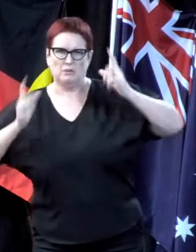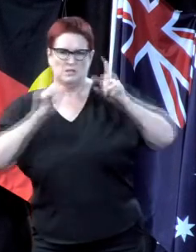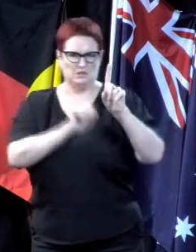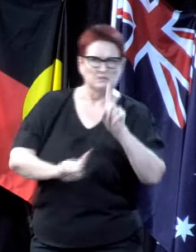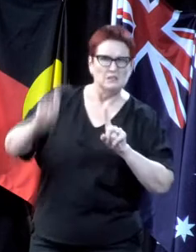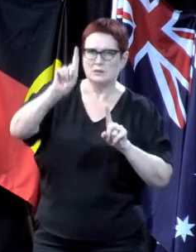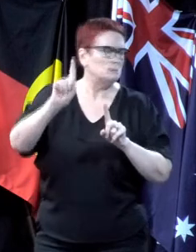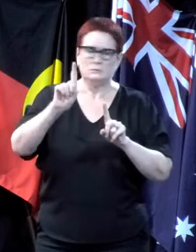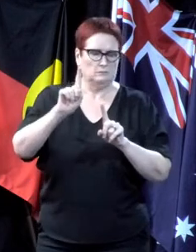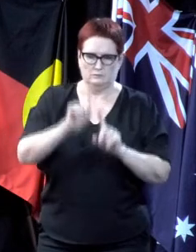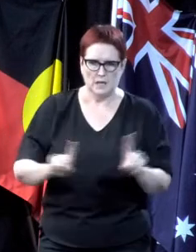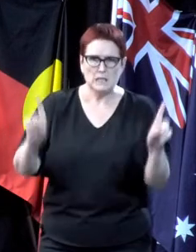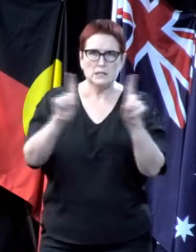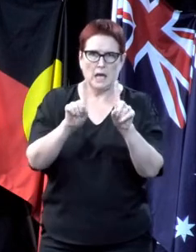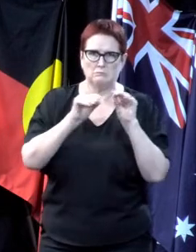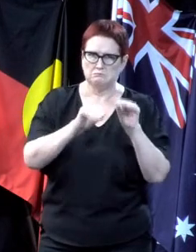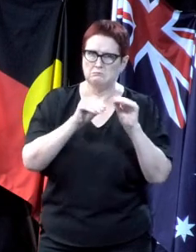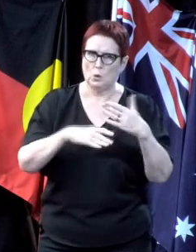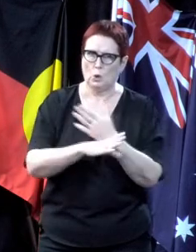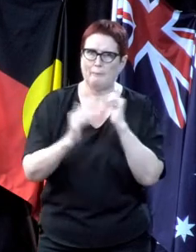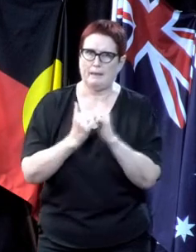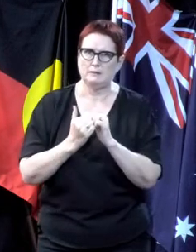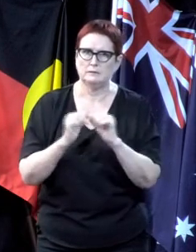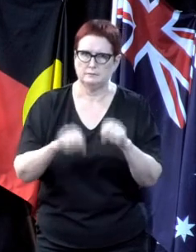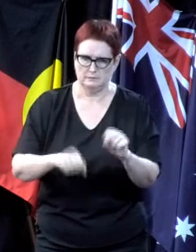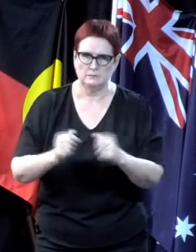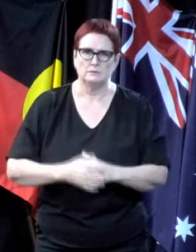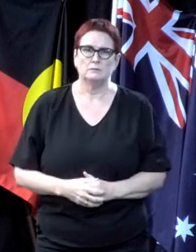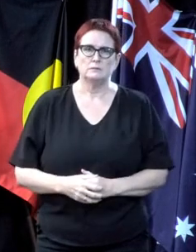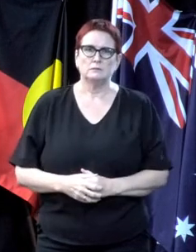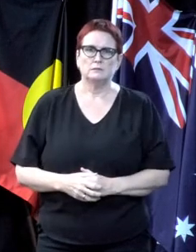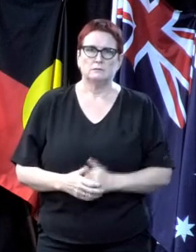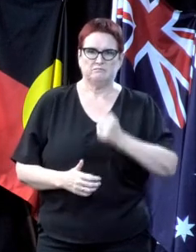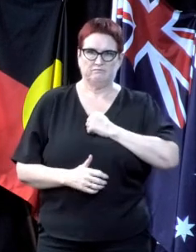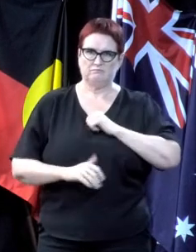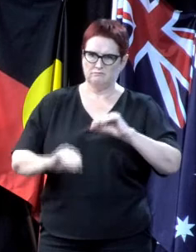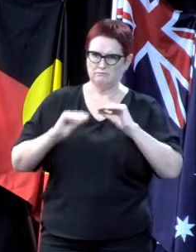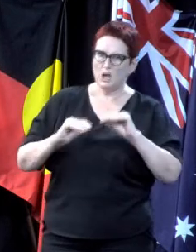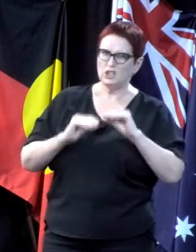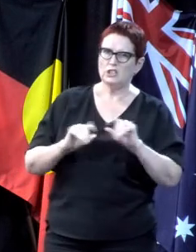And my practice reflected that relationship with that co-teacher.